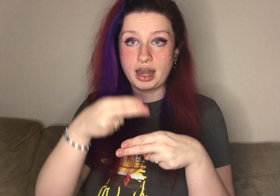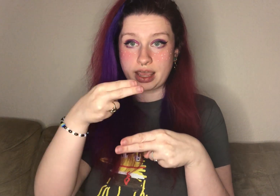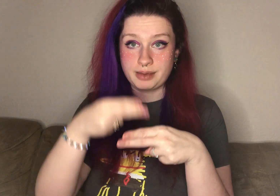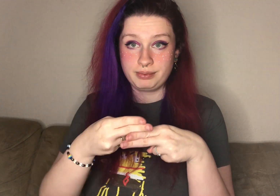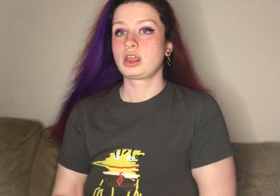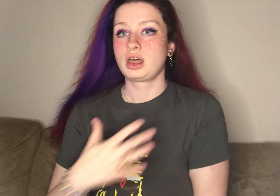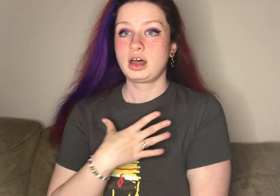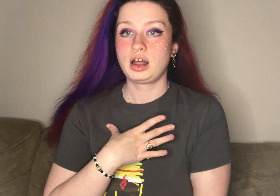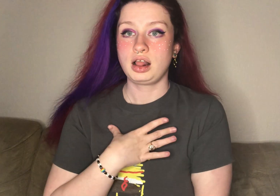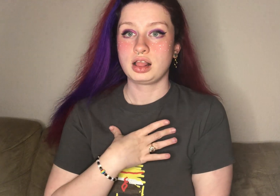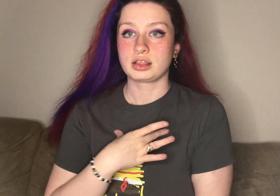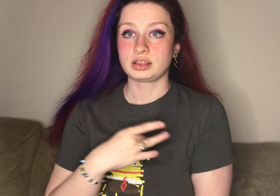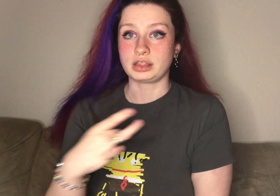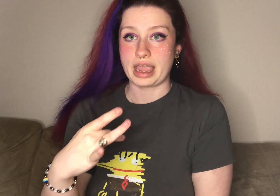name like